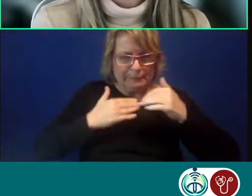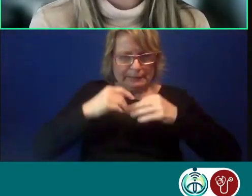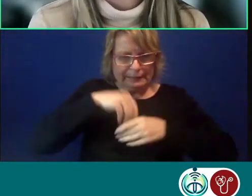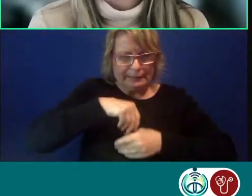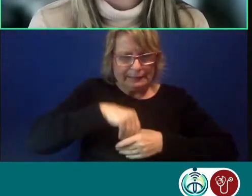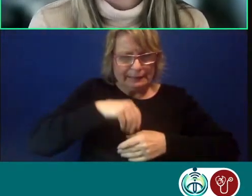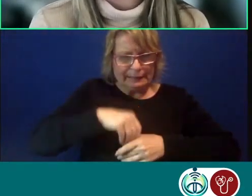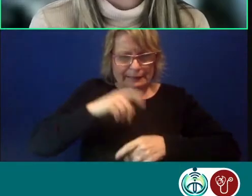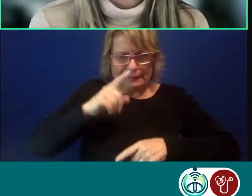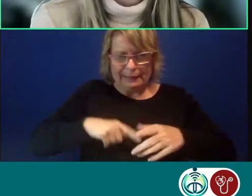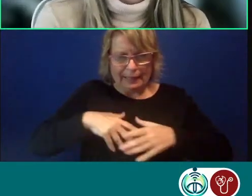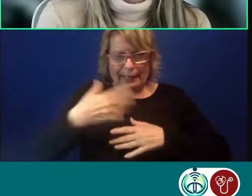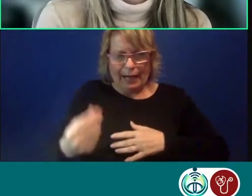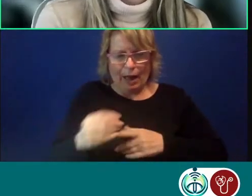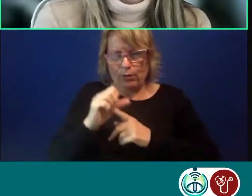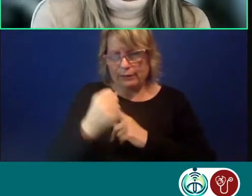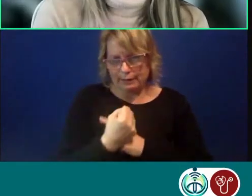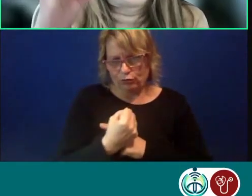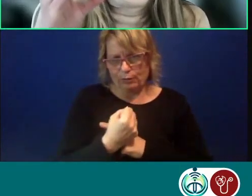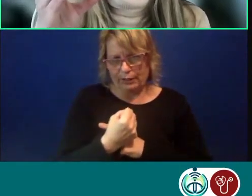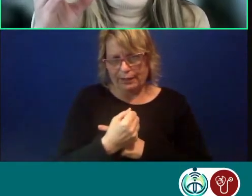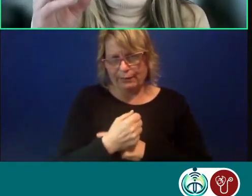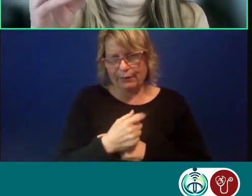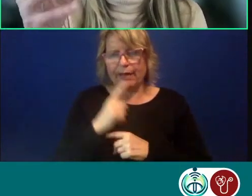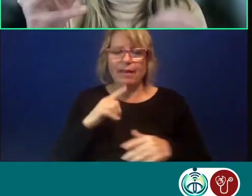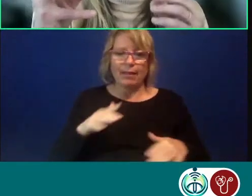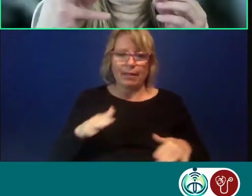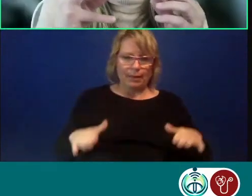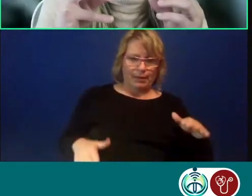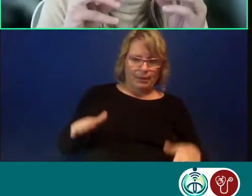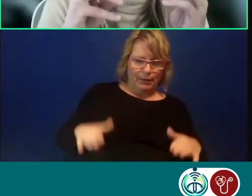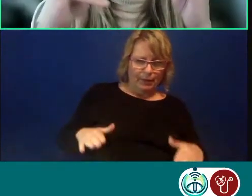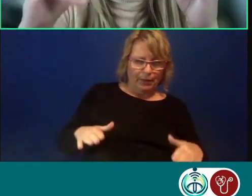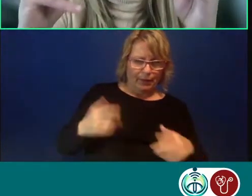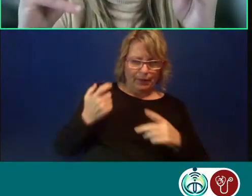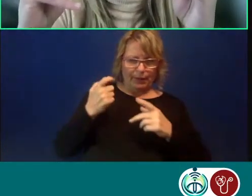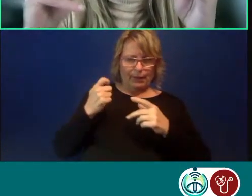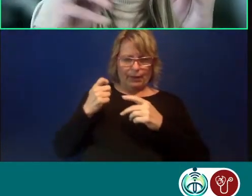out of the situation and it's the penguin and almost a little bit of a dissociated